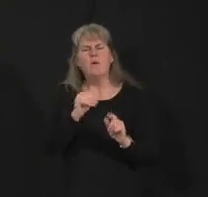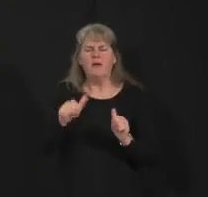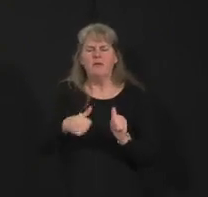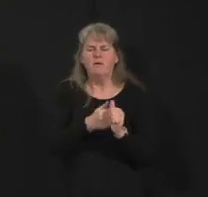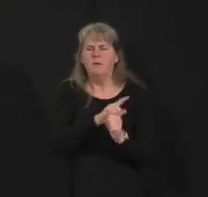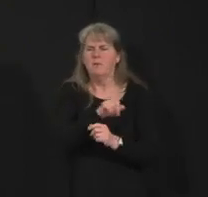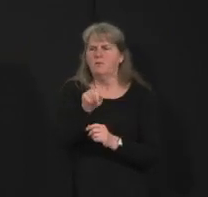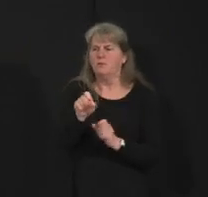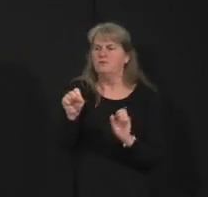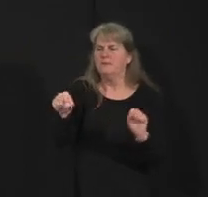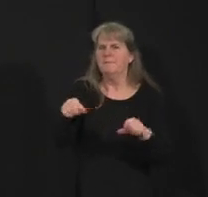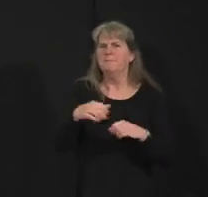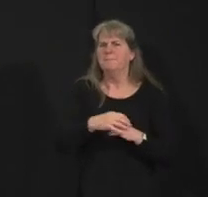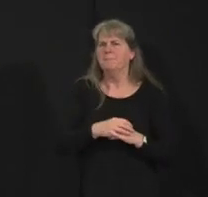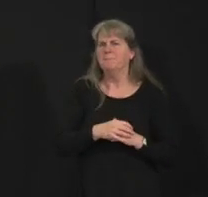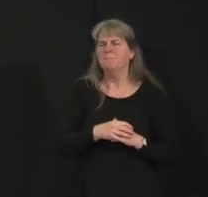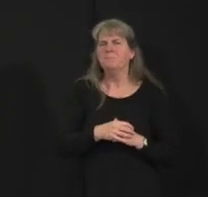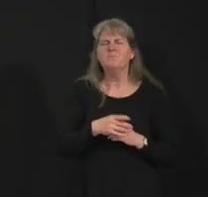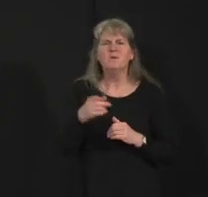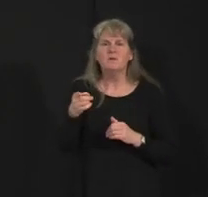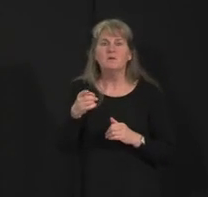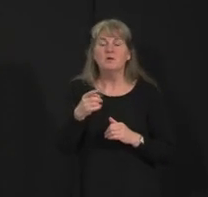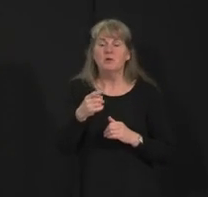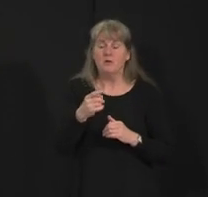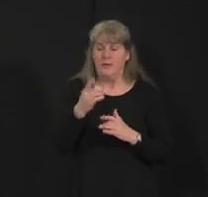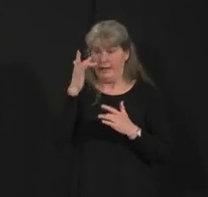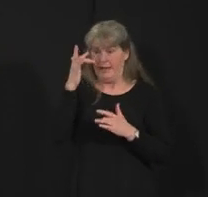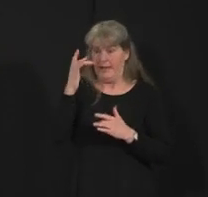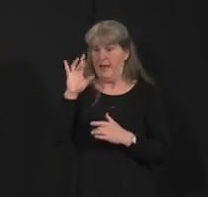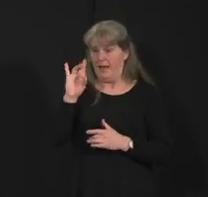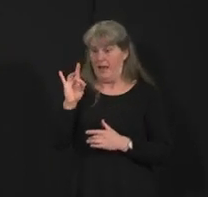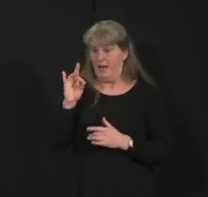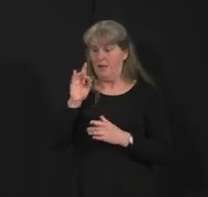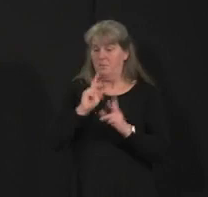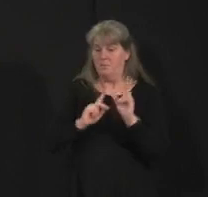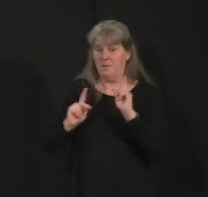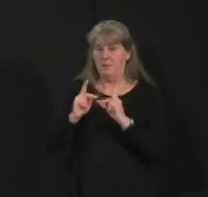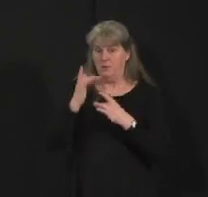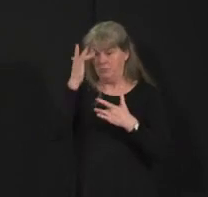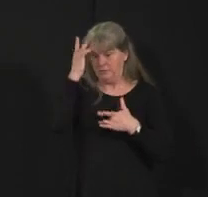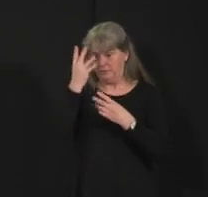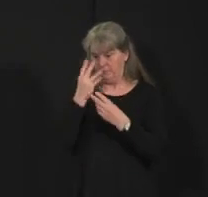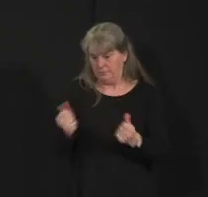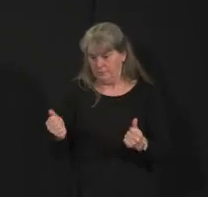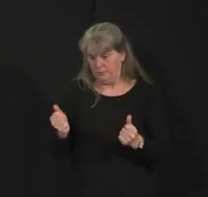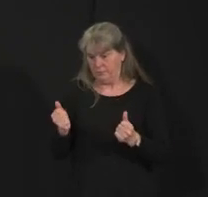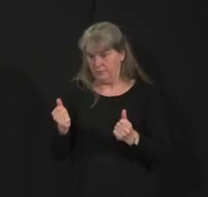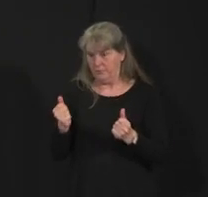to expand. I will just go with my follow-up now. You said eight recovered. Can you go through again what